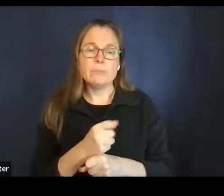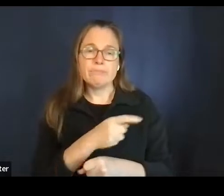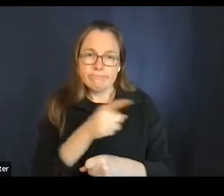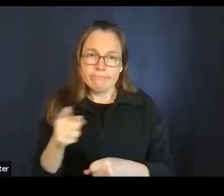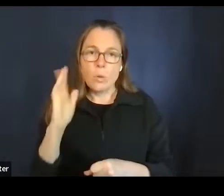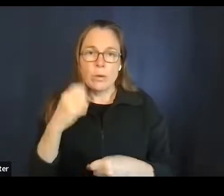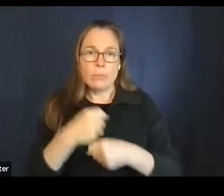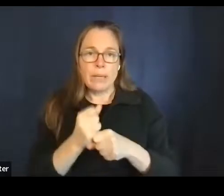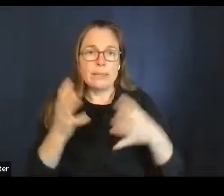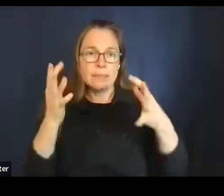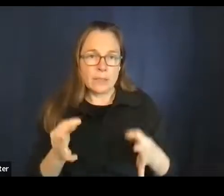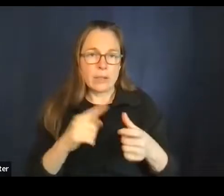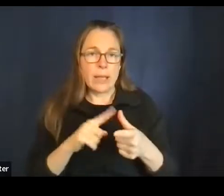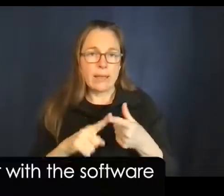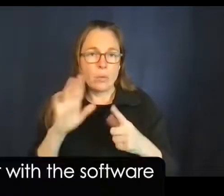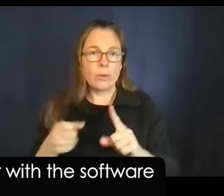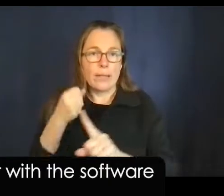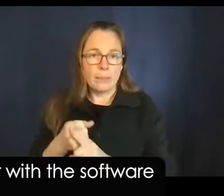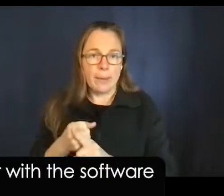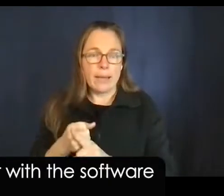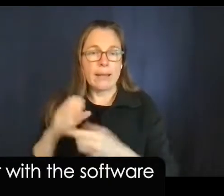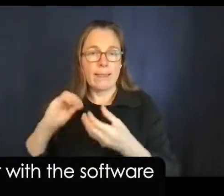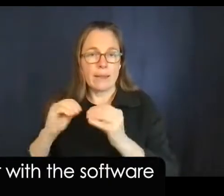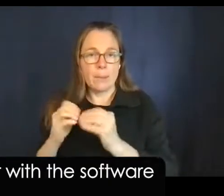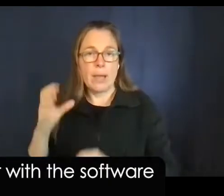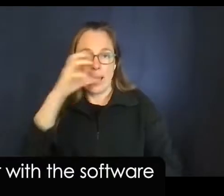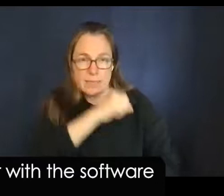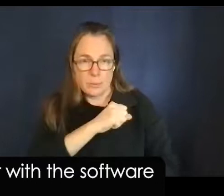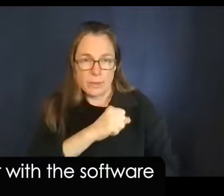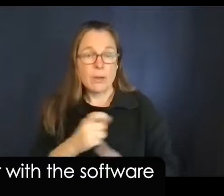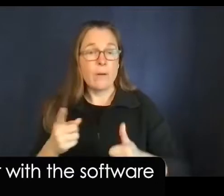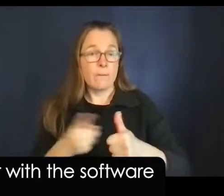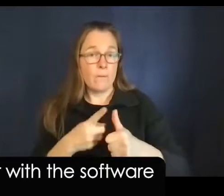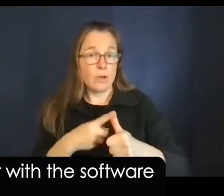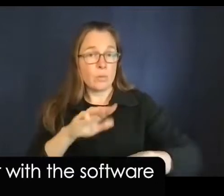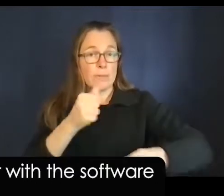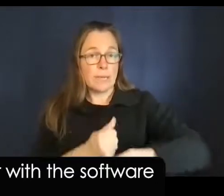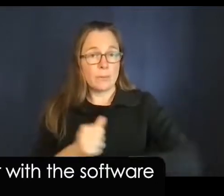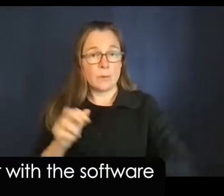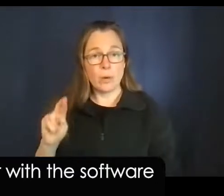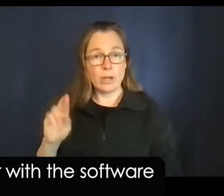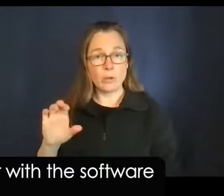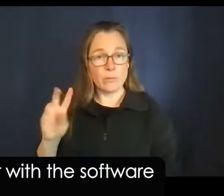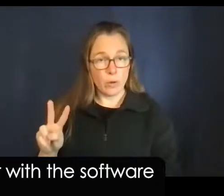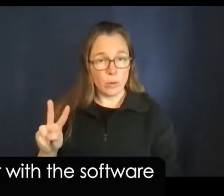One of them is related to ranked choice voting. And as we get more familiar with the software needs, the implementation costs, the ongoing cycle costs.